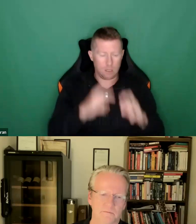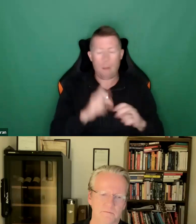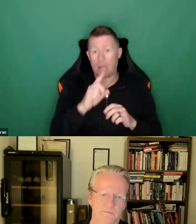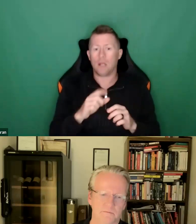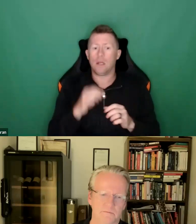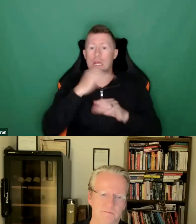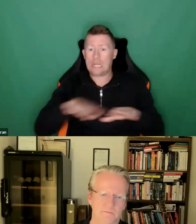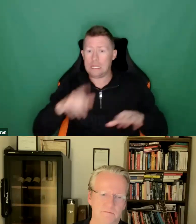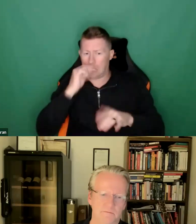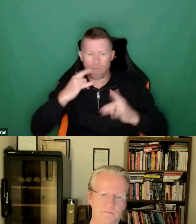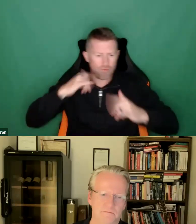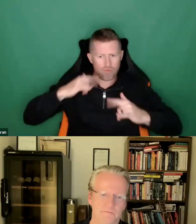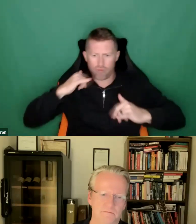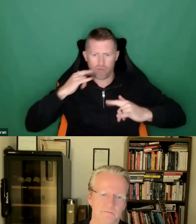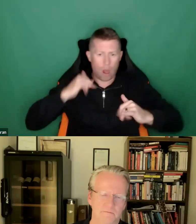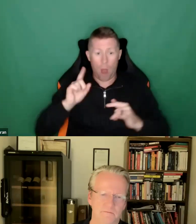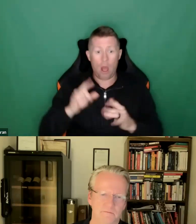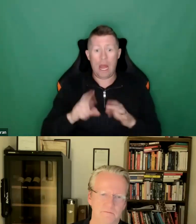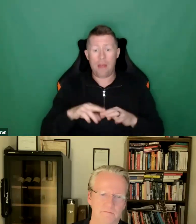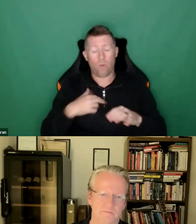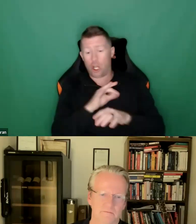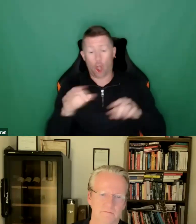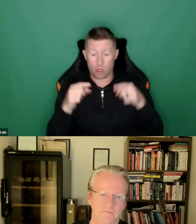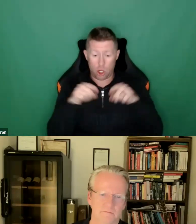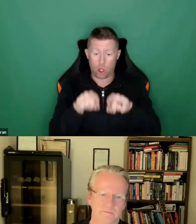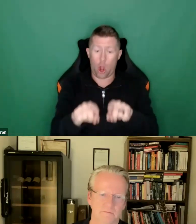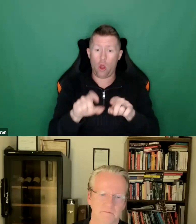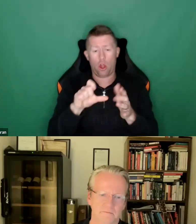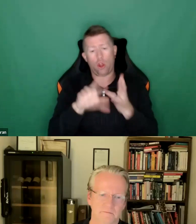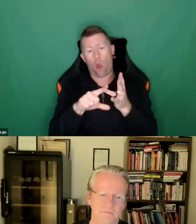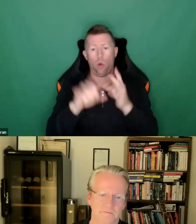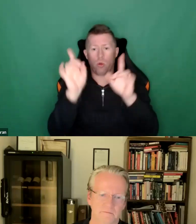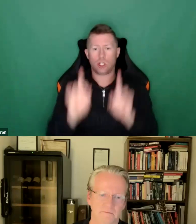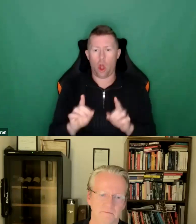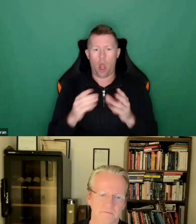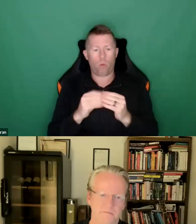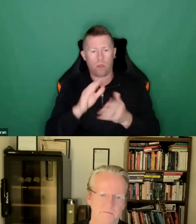that's good for kids. There are things where you could say there is no randomised controlled